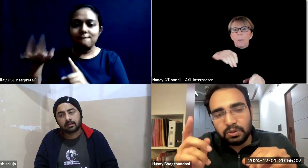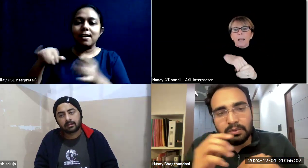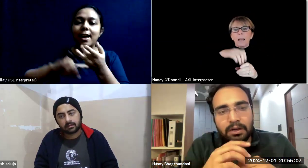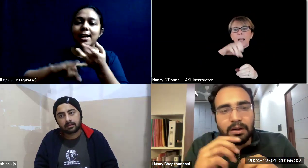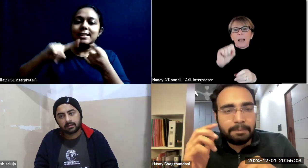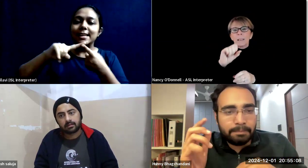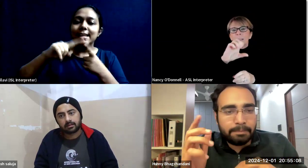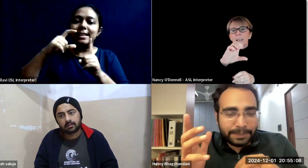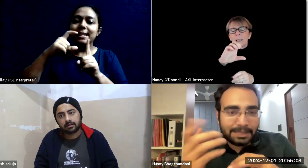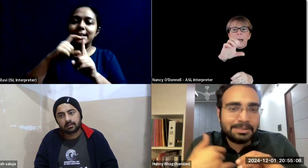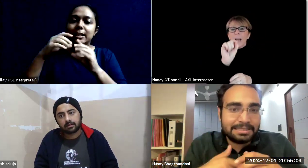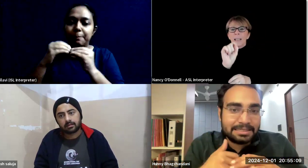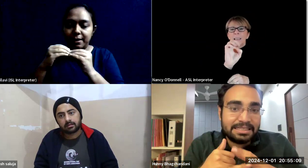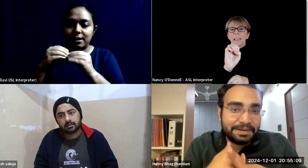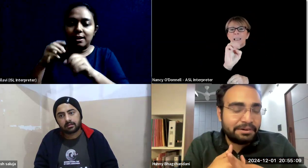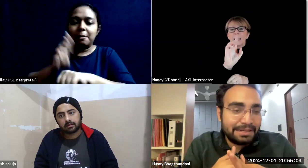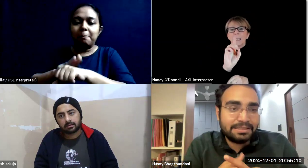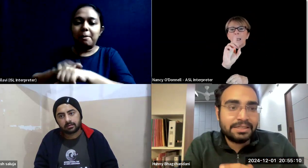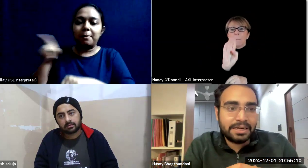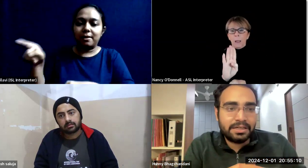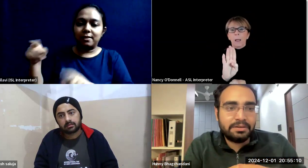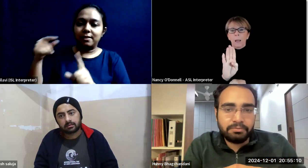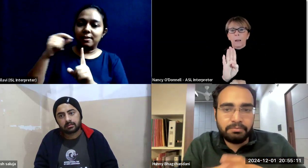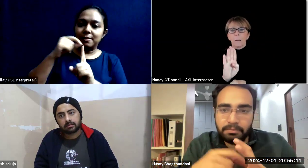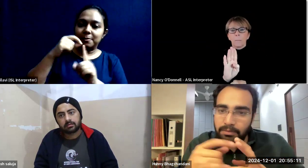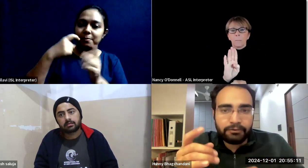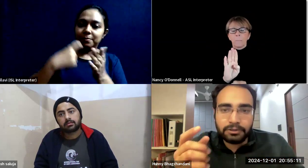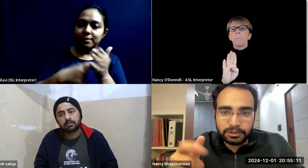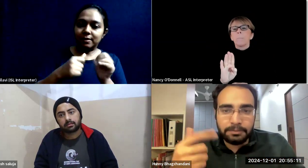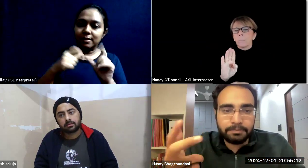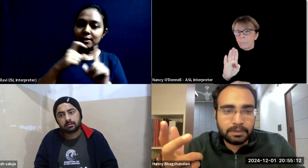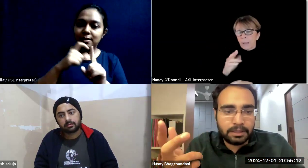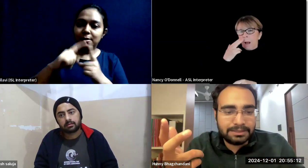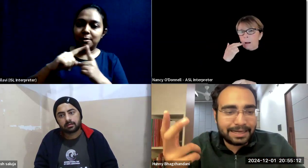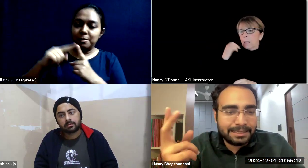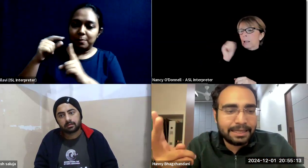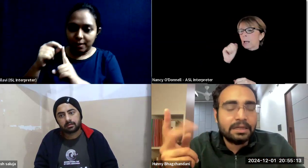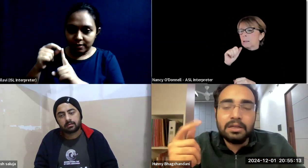So Pradip Sinha Sir is our advisor. And of course second thing